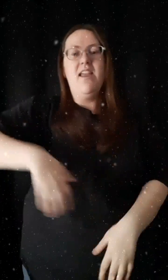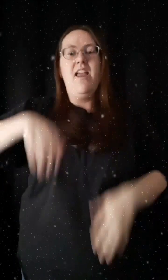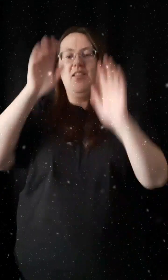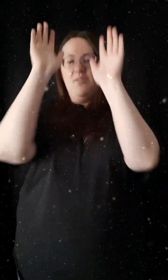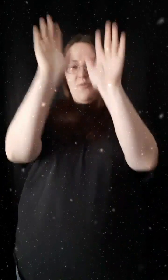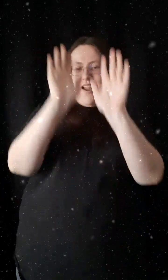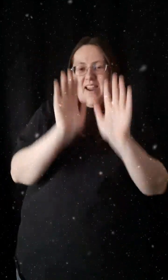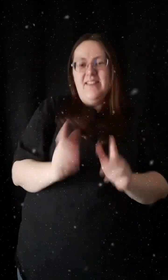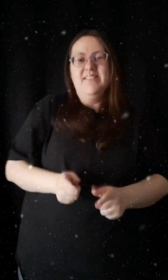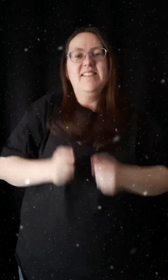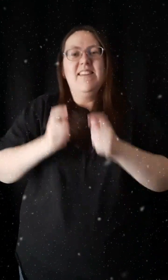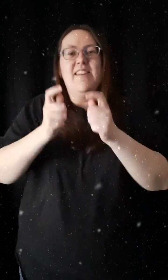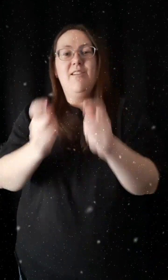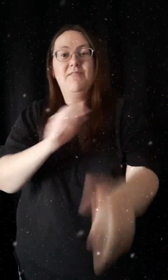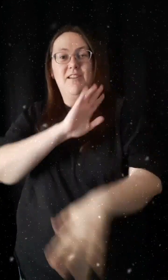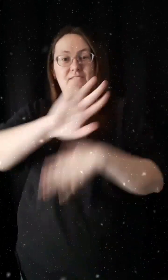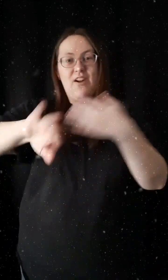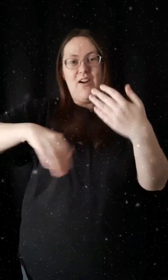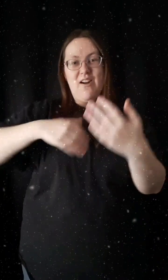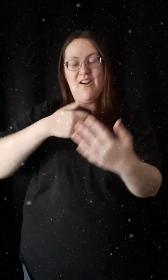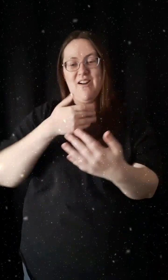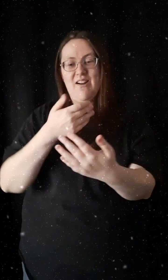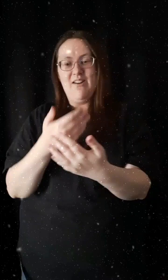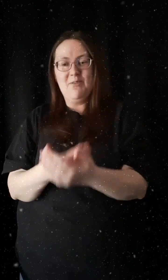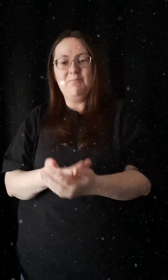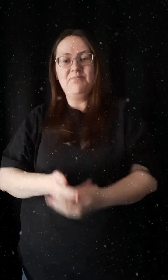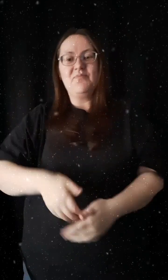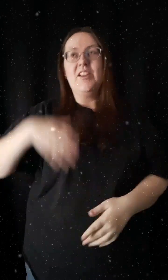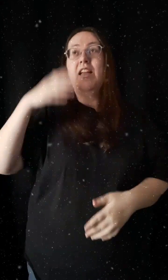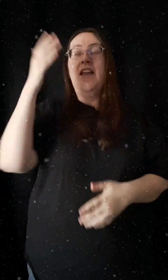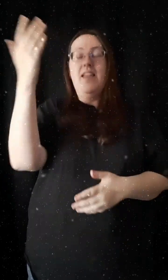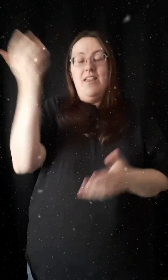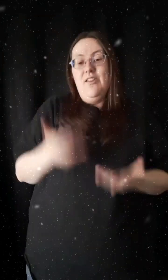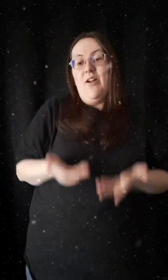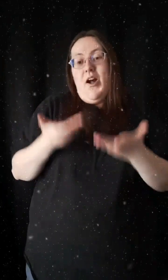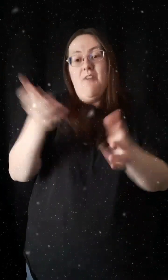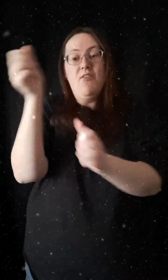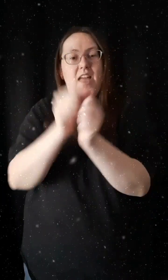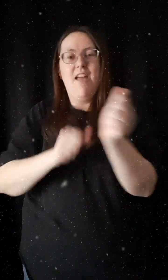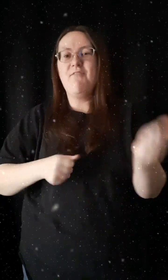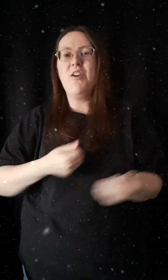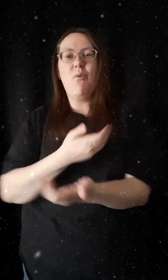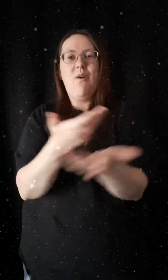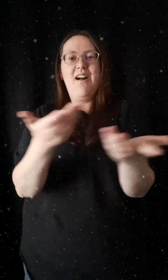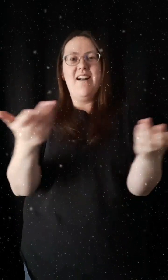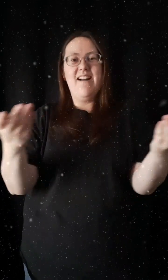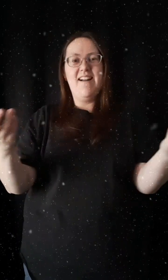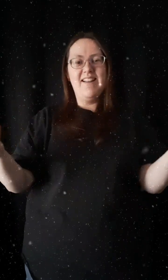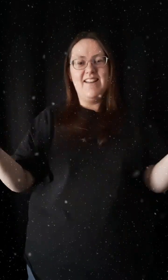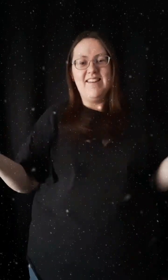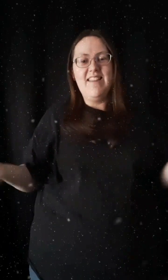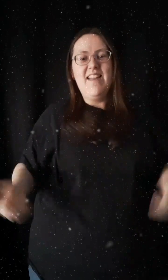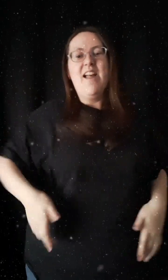And the greatest gift of all He offered everyone